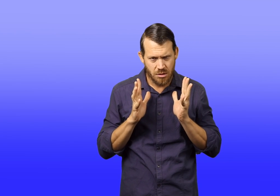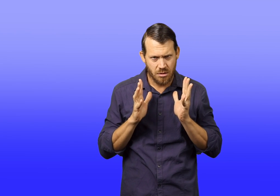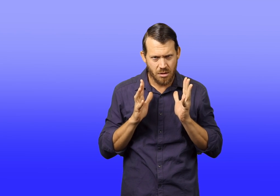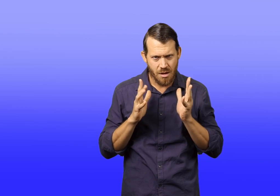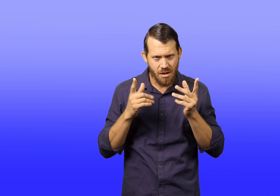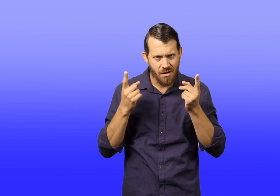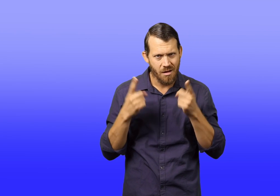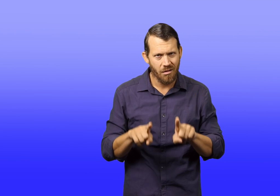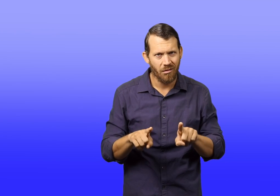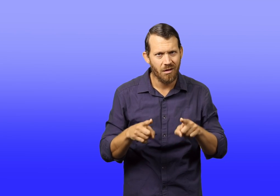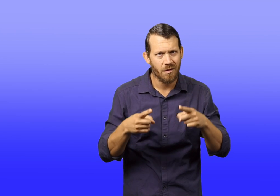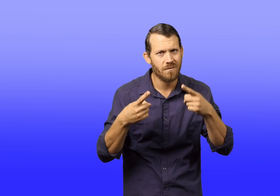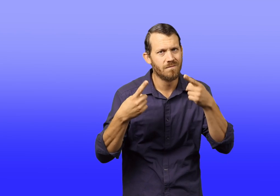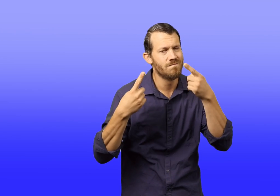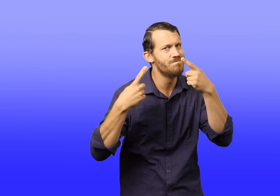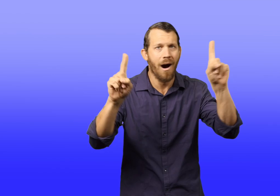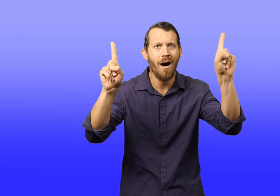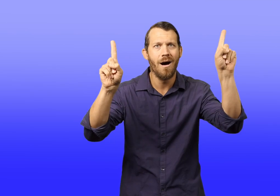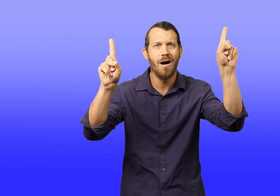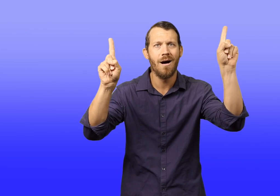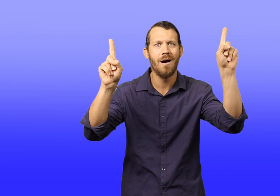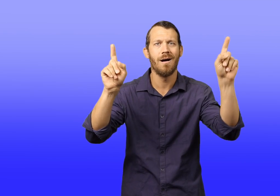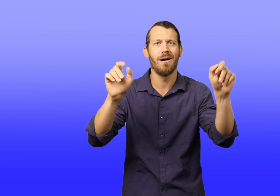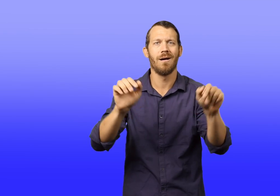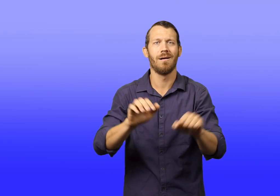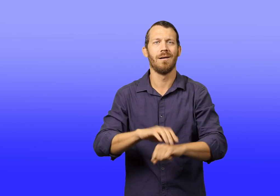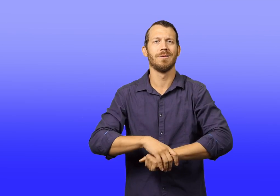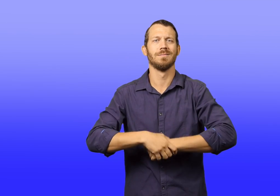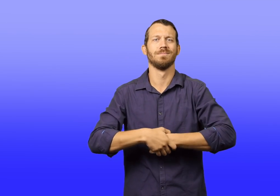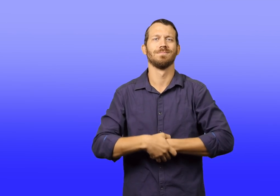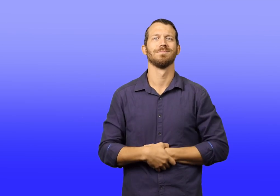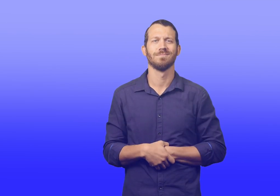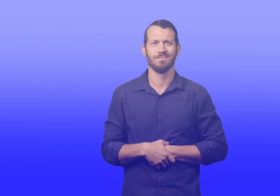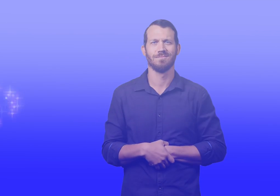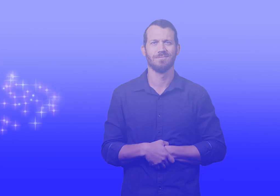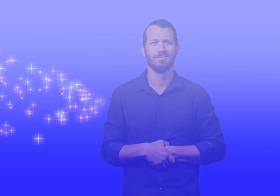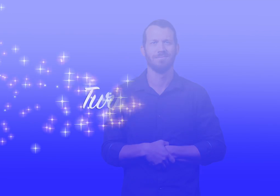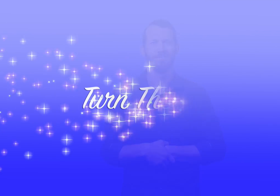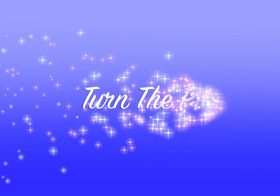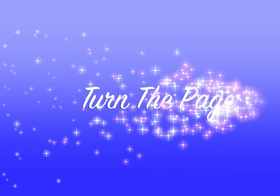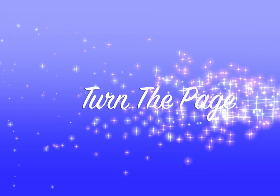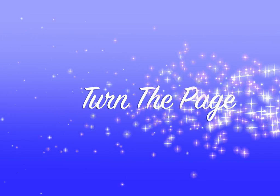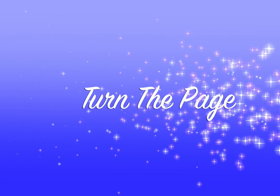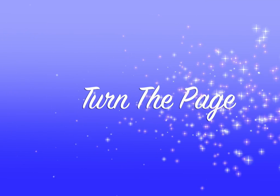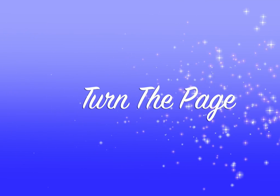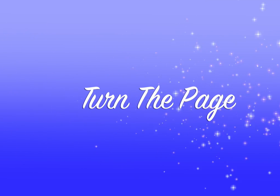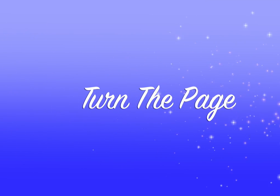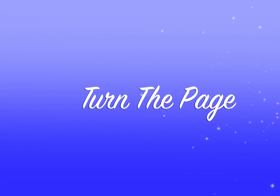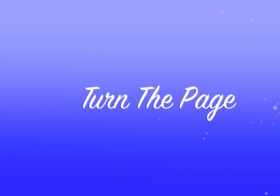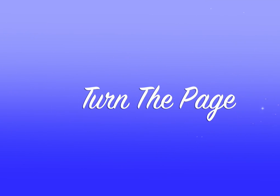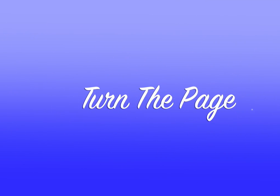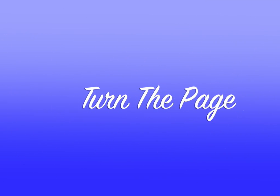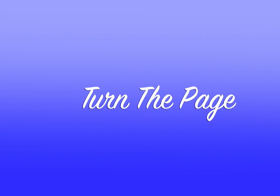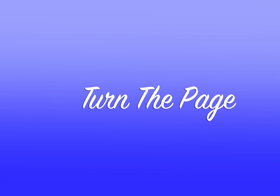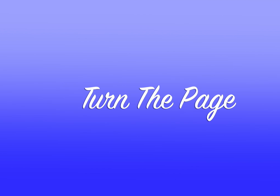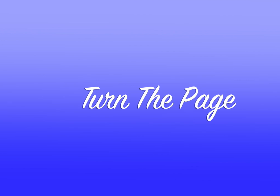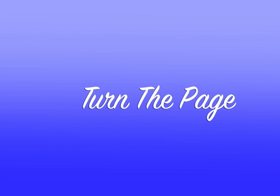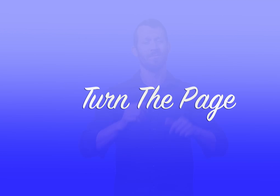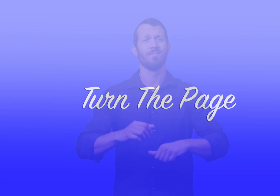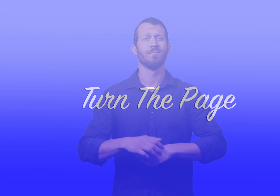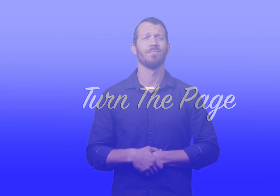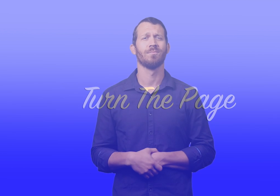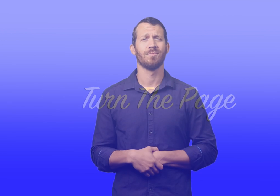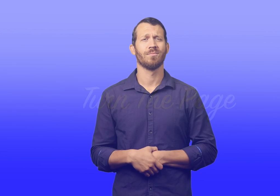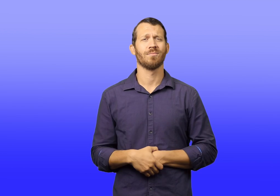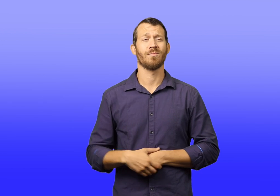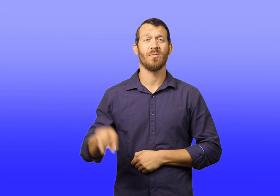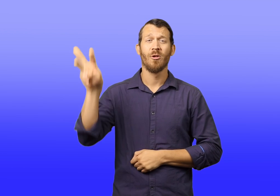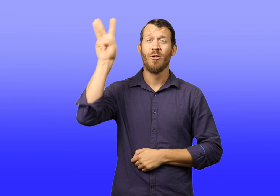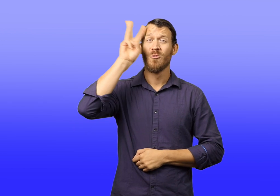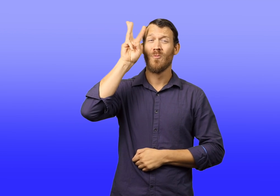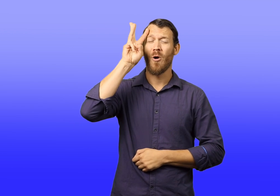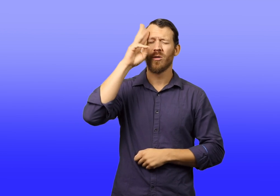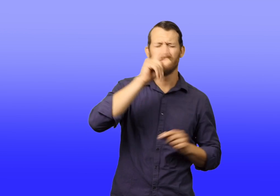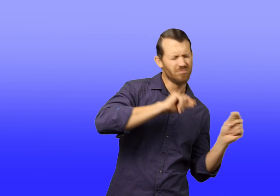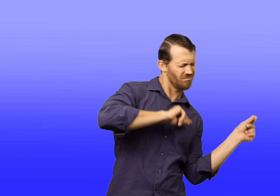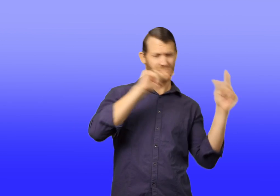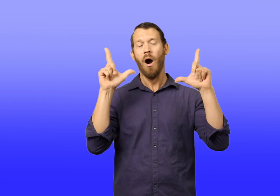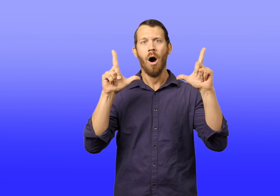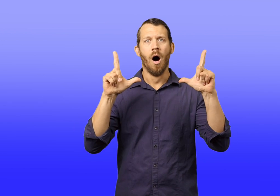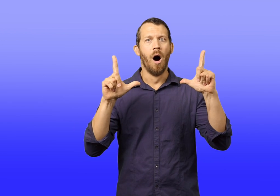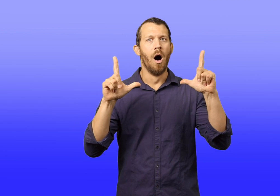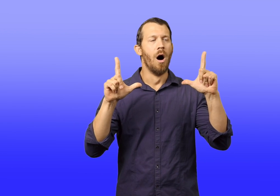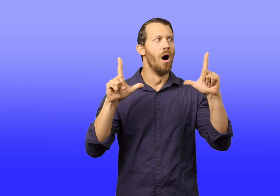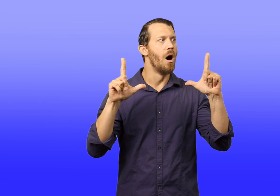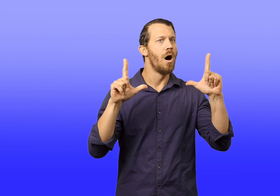Then, finally, Walter's bed returned to the present.